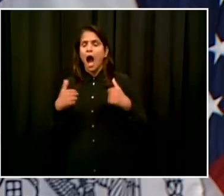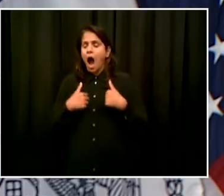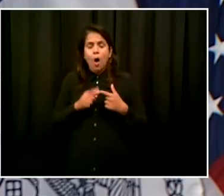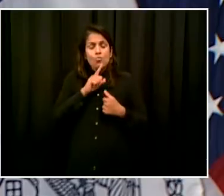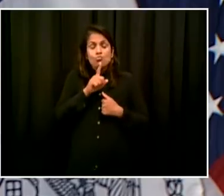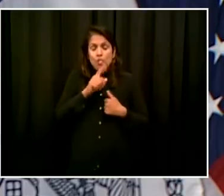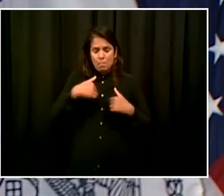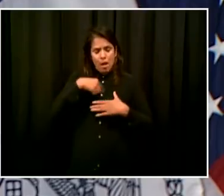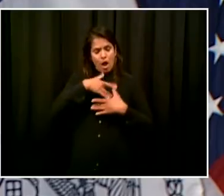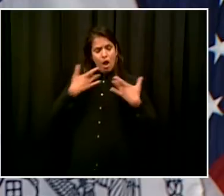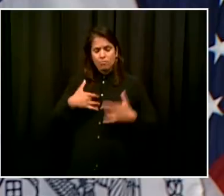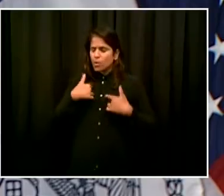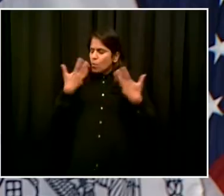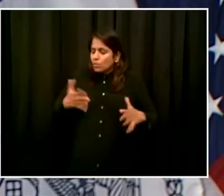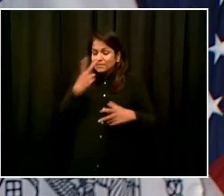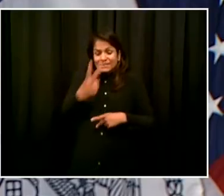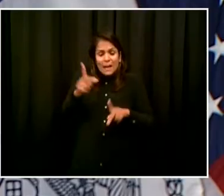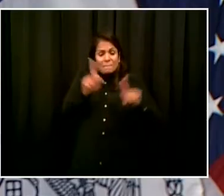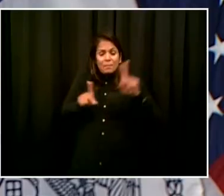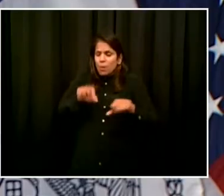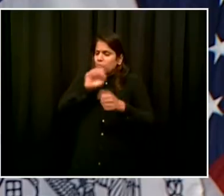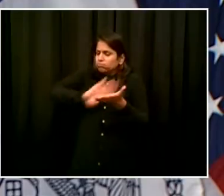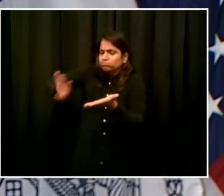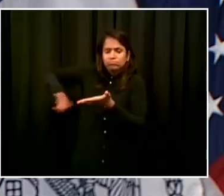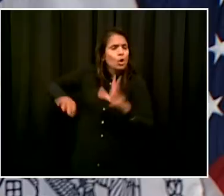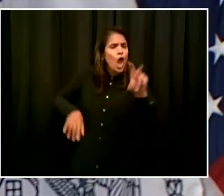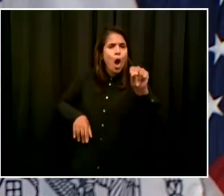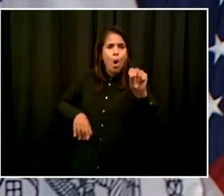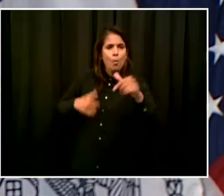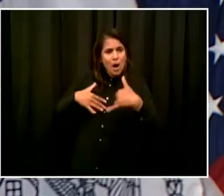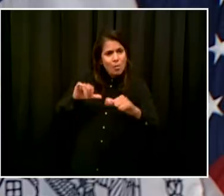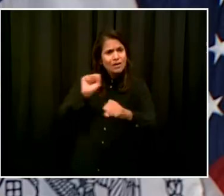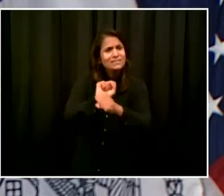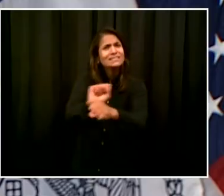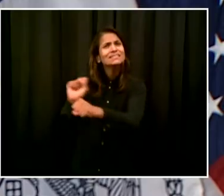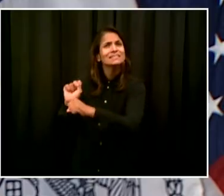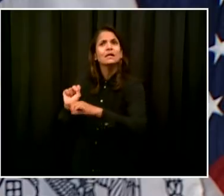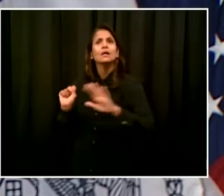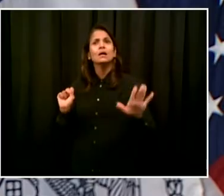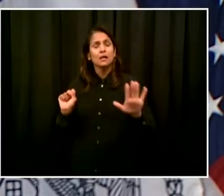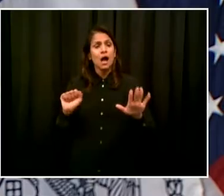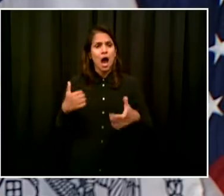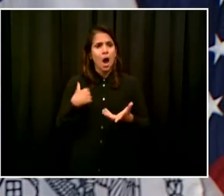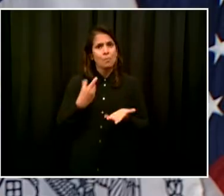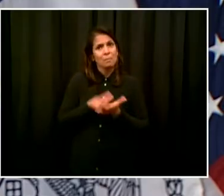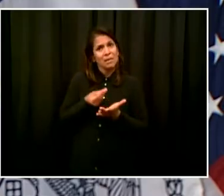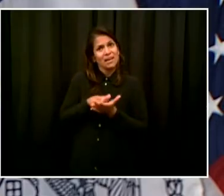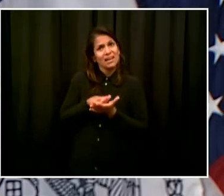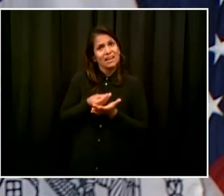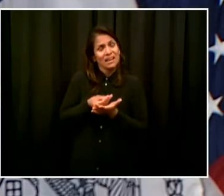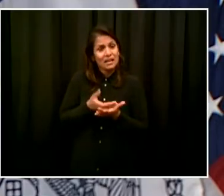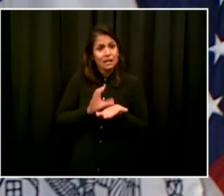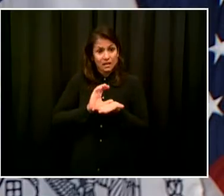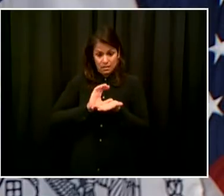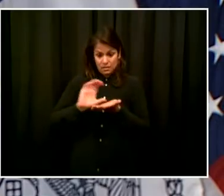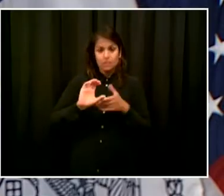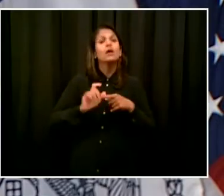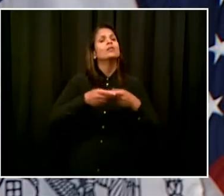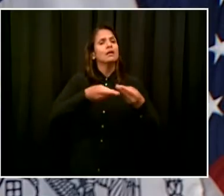HAPPEN TO HARD- WORKING CITY EMPLOYEES, AND I DON'T WANT TO SEE THE RESULT AFFECT ALL OF